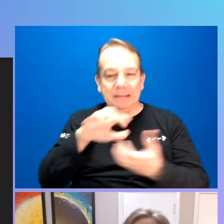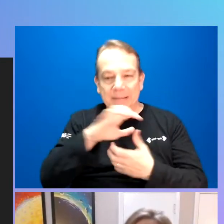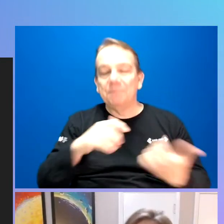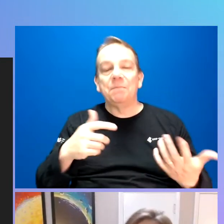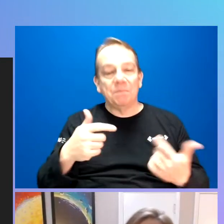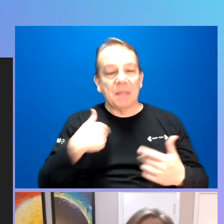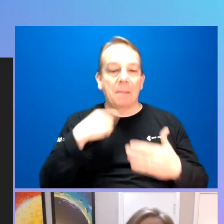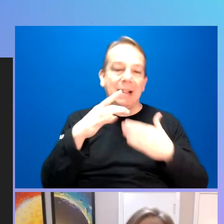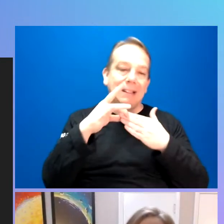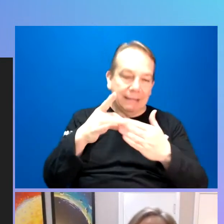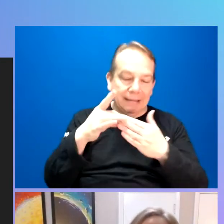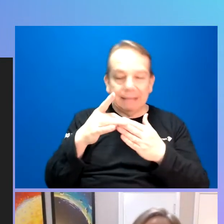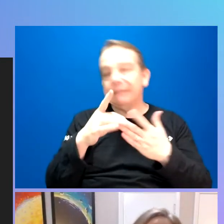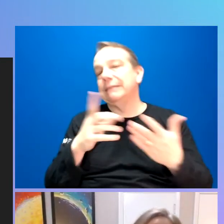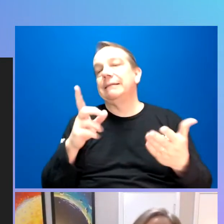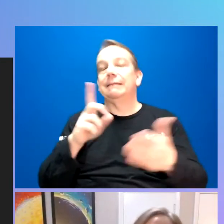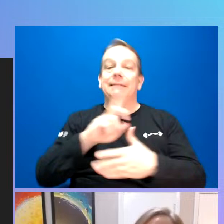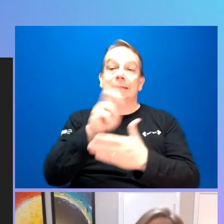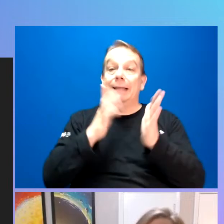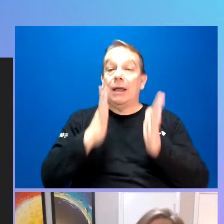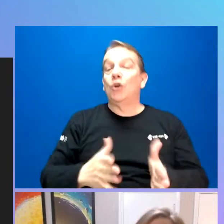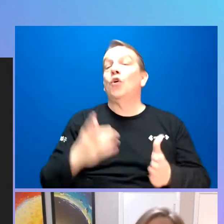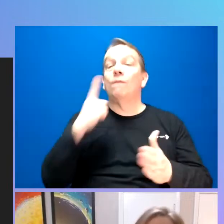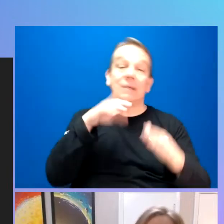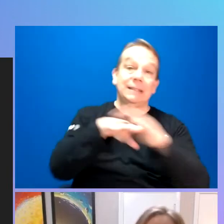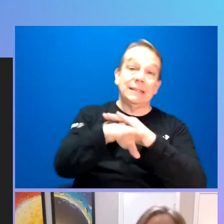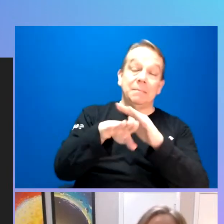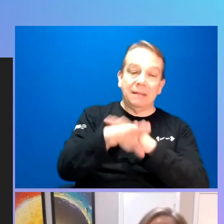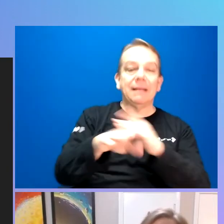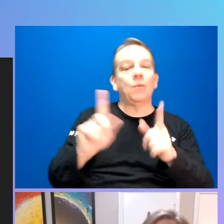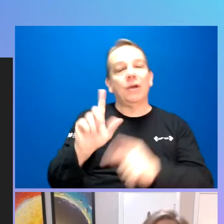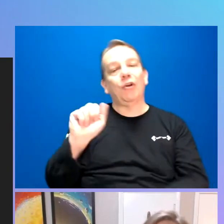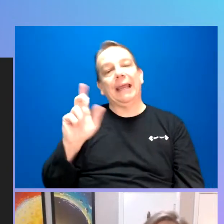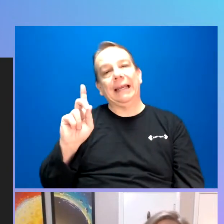Accessibility designer at ADP and today we're going to talk a